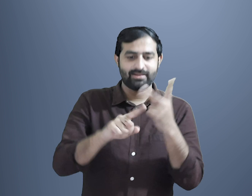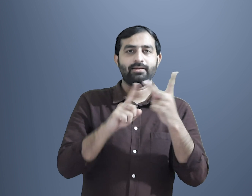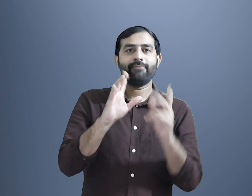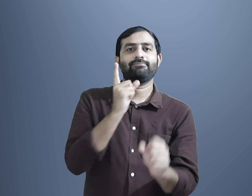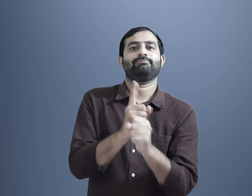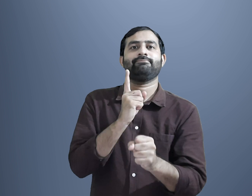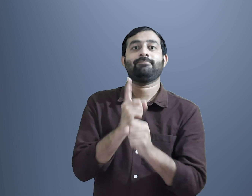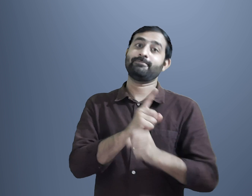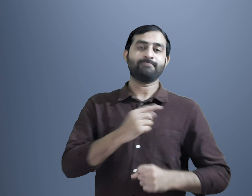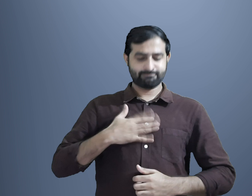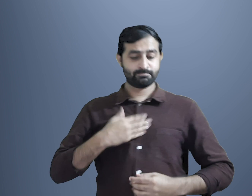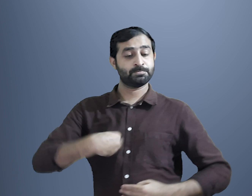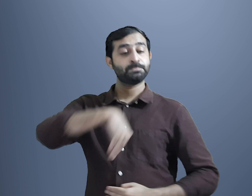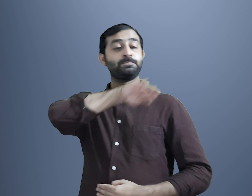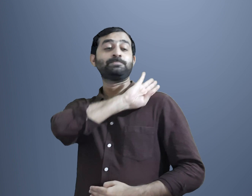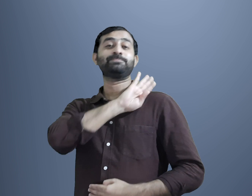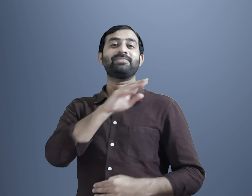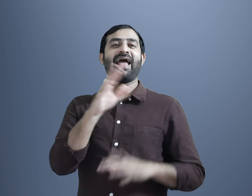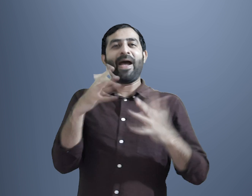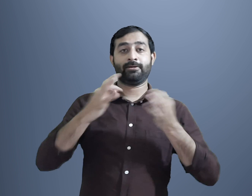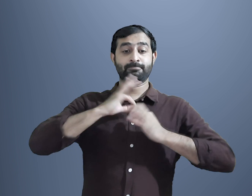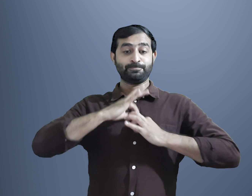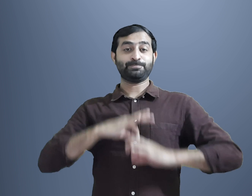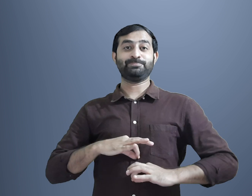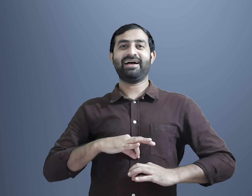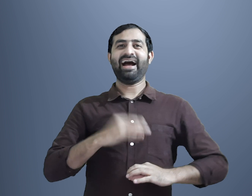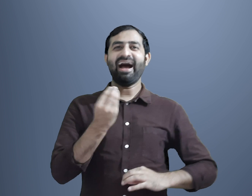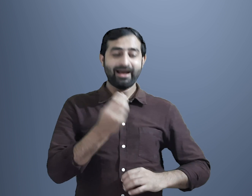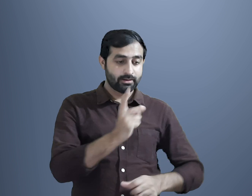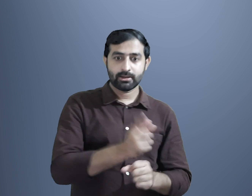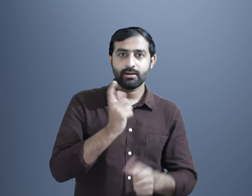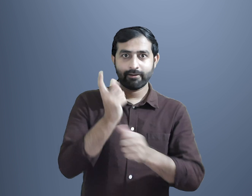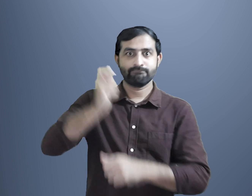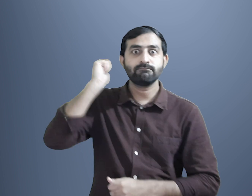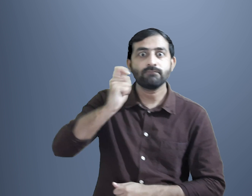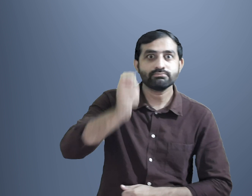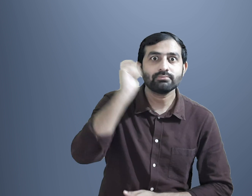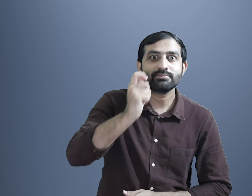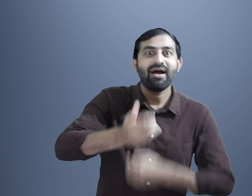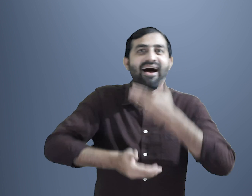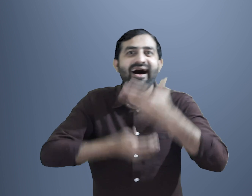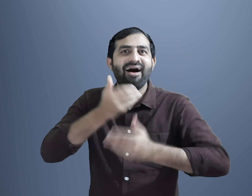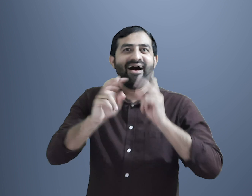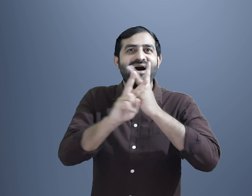or teacher and get themselves dressed like that.